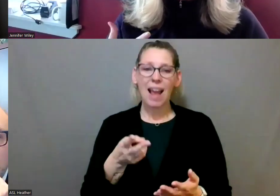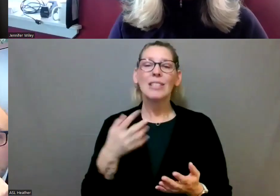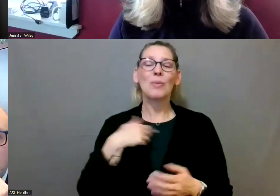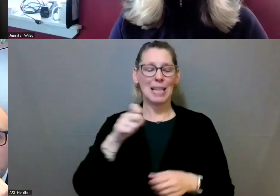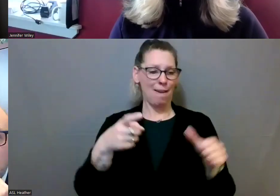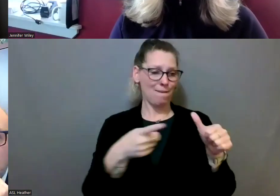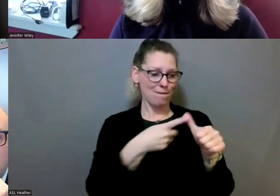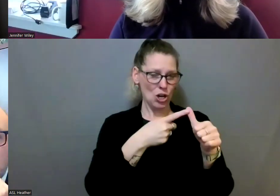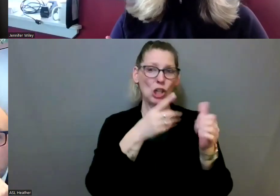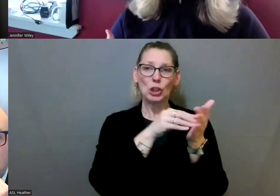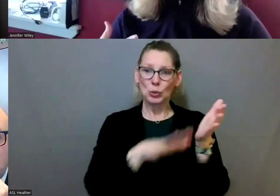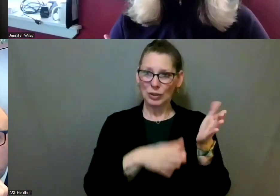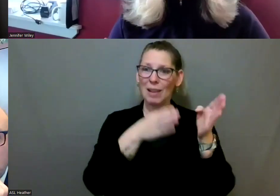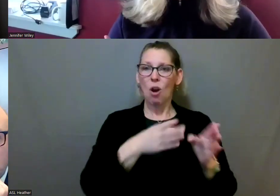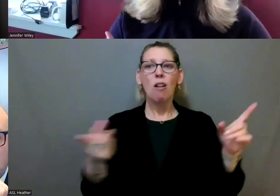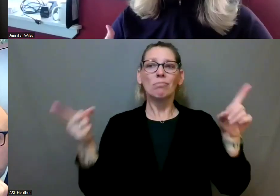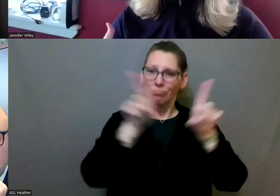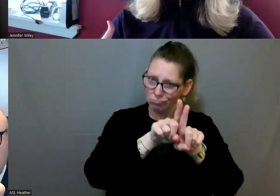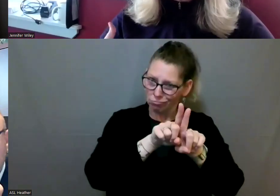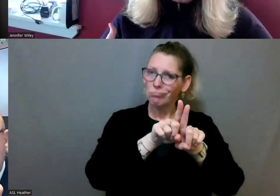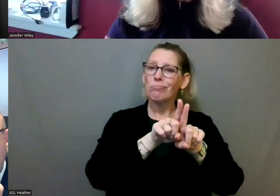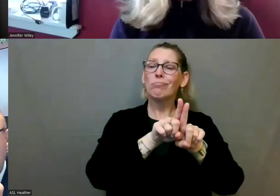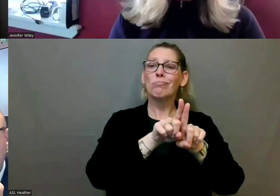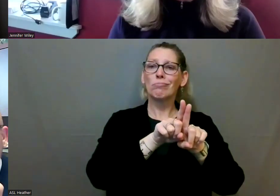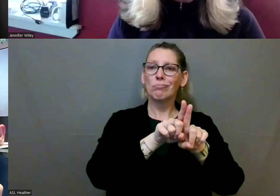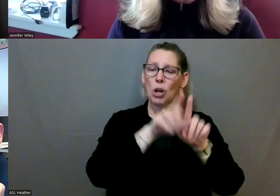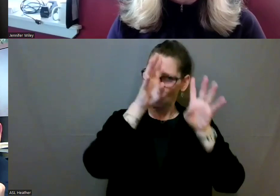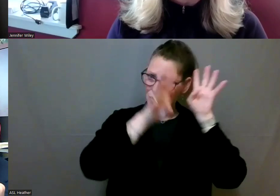partner with them shoulder-to-shoulder in co-creative ways to help build schools that